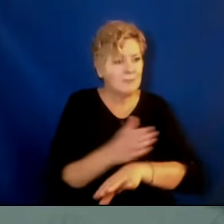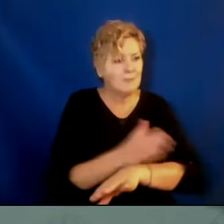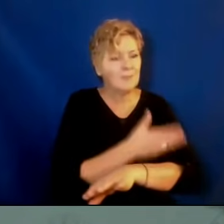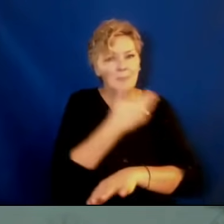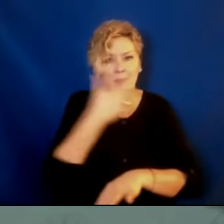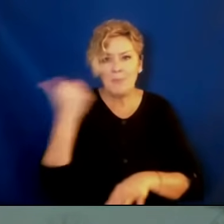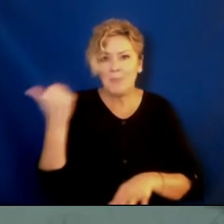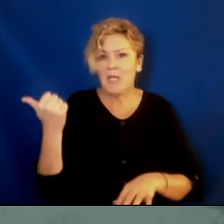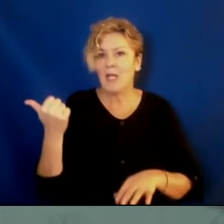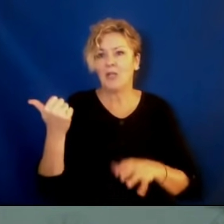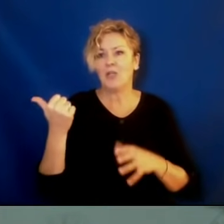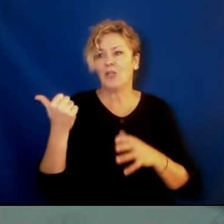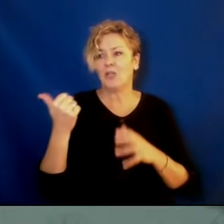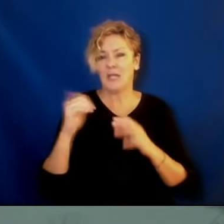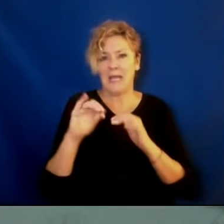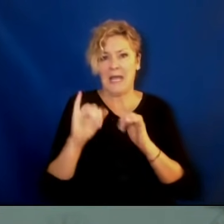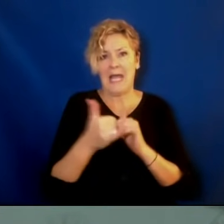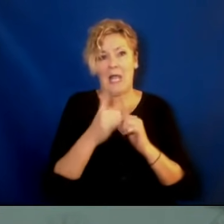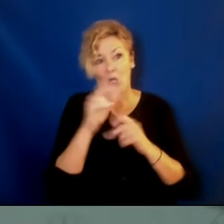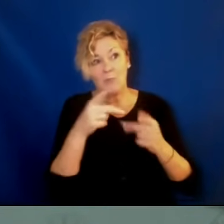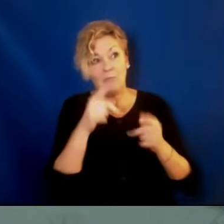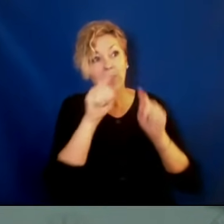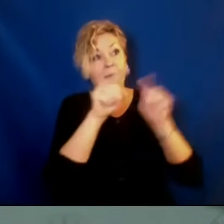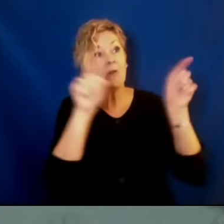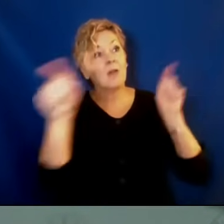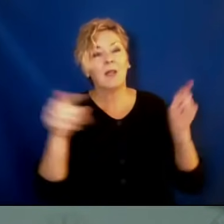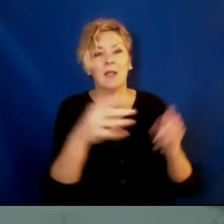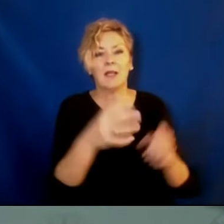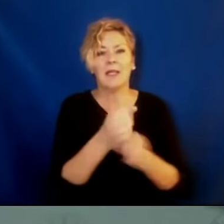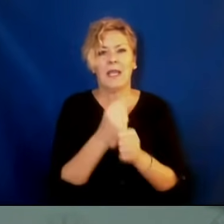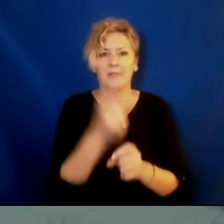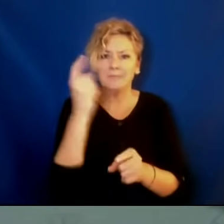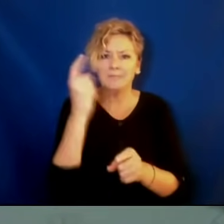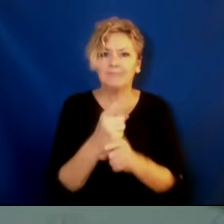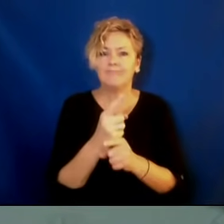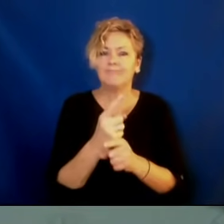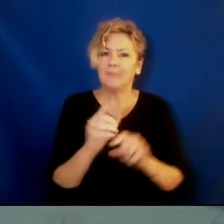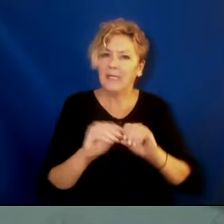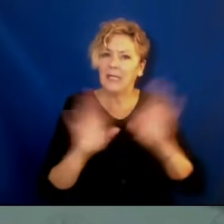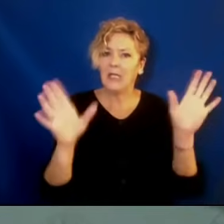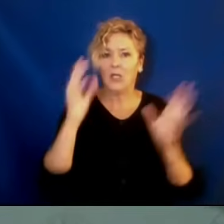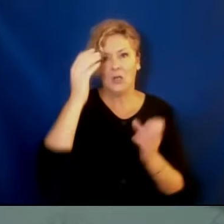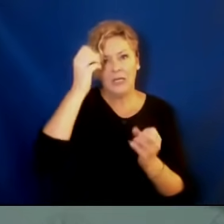provided by the app would not add to the existing ways and methods